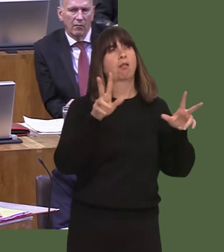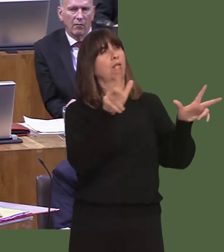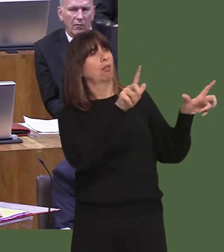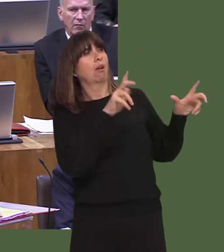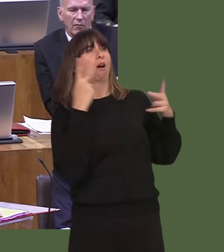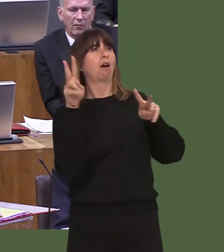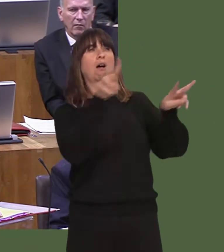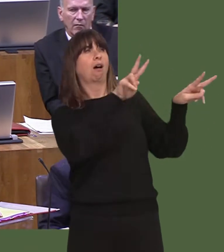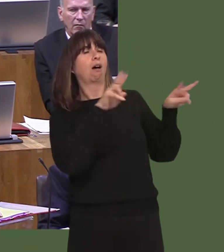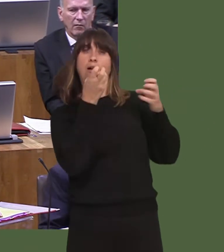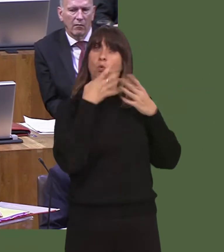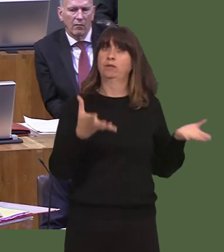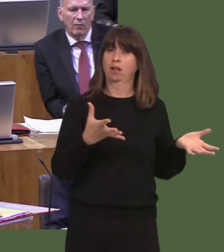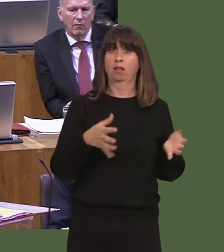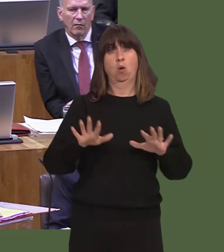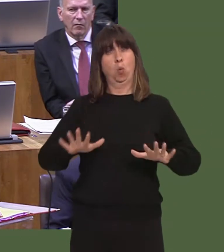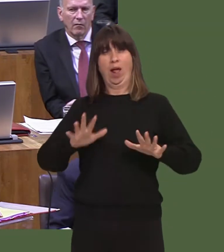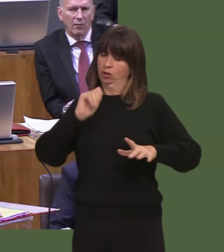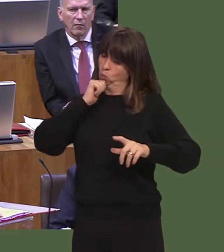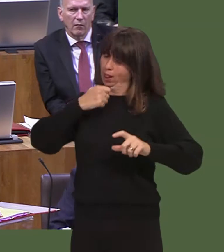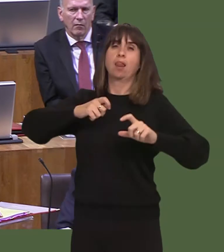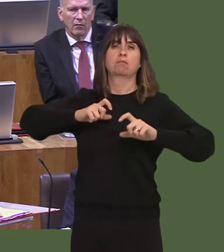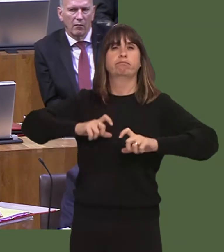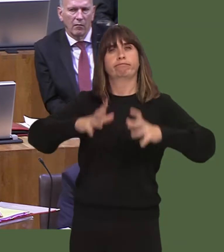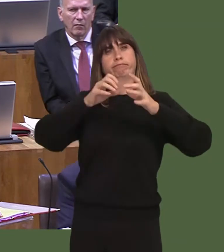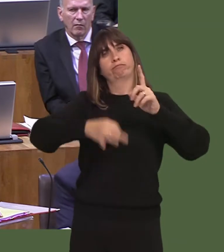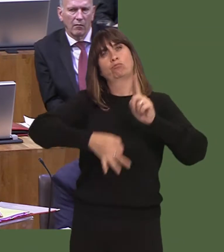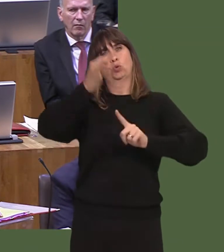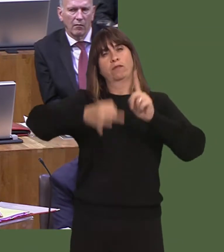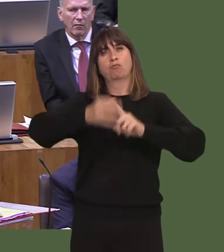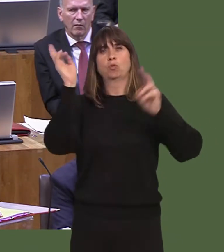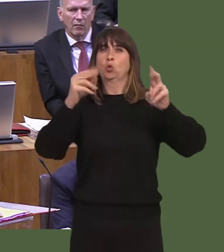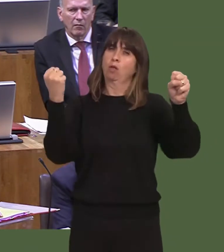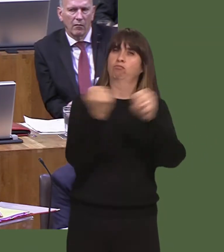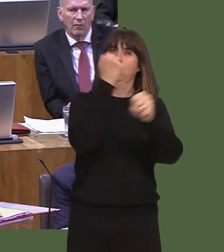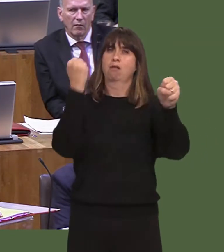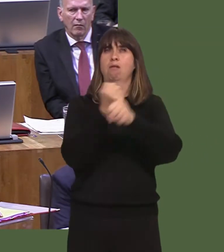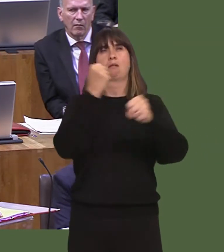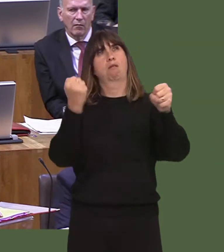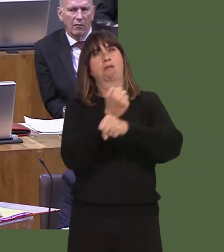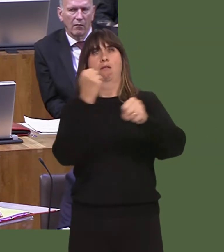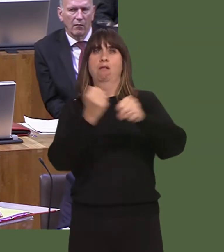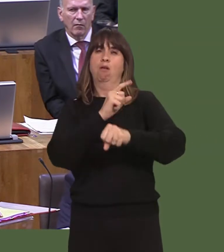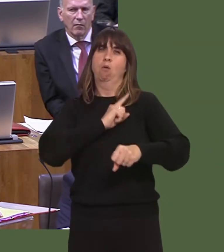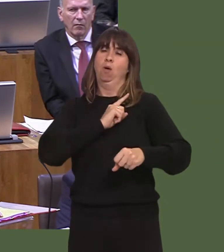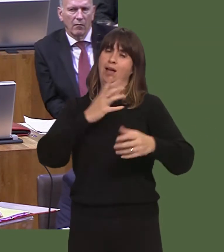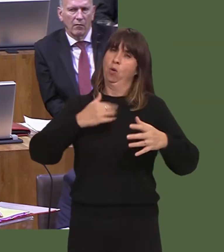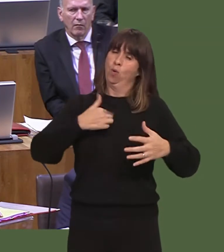From my perspective, we in Wales will continue to build and refurbish schools, because that's the commitment we make to our children's education.